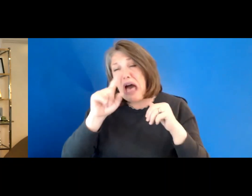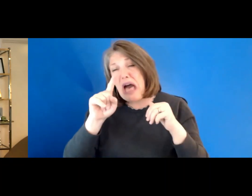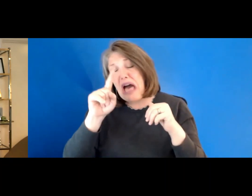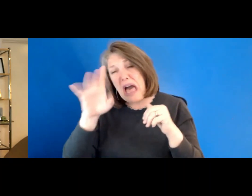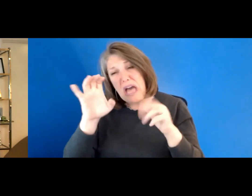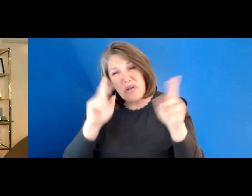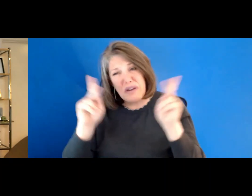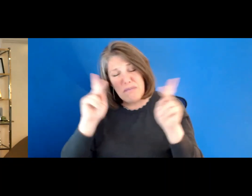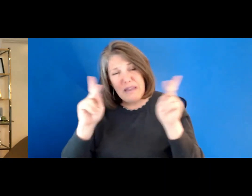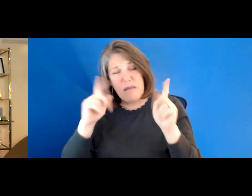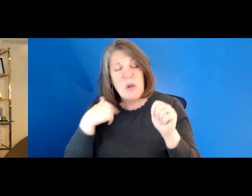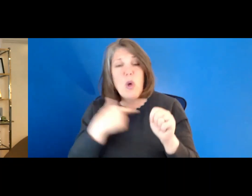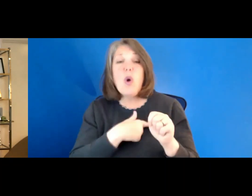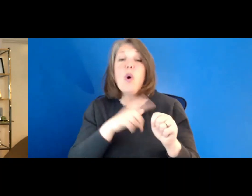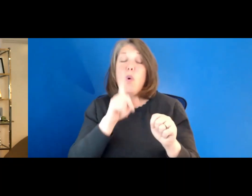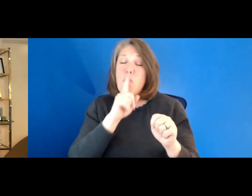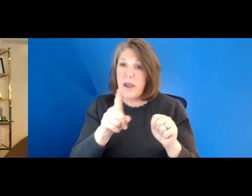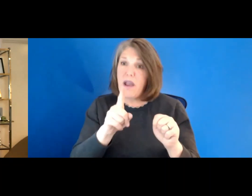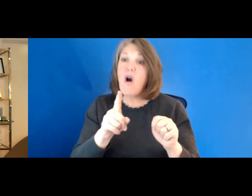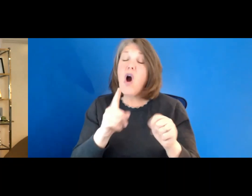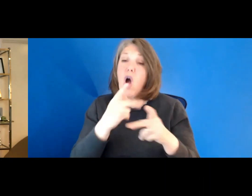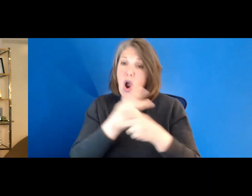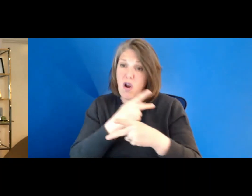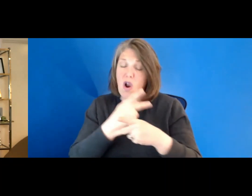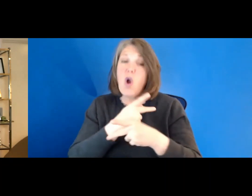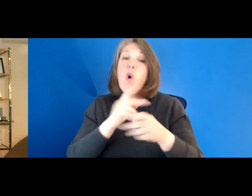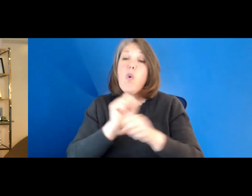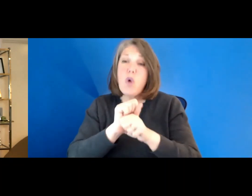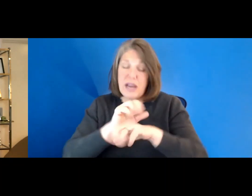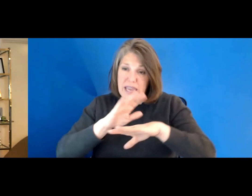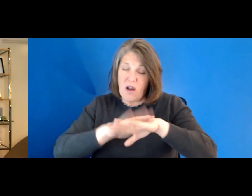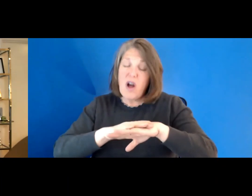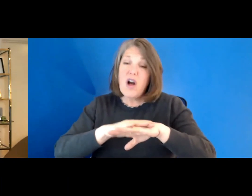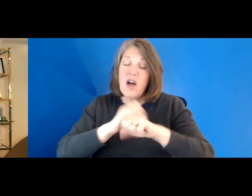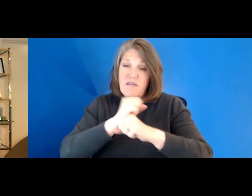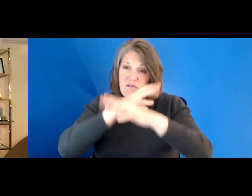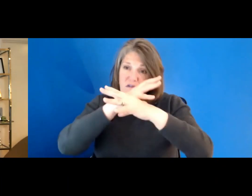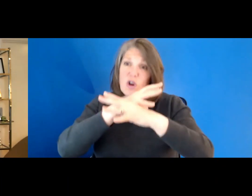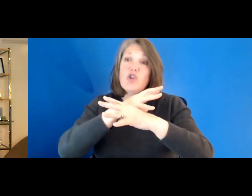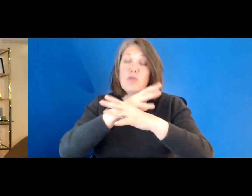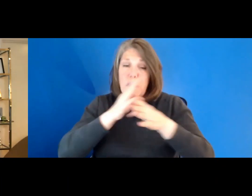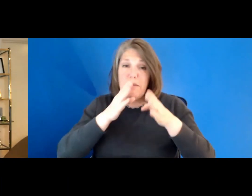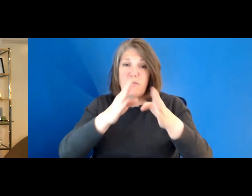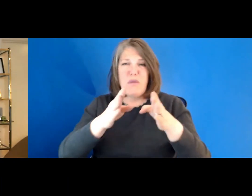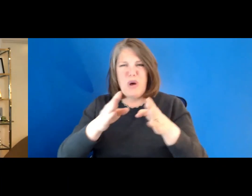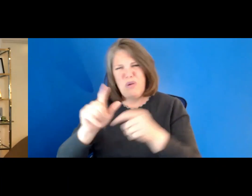in the virtual mode, the analog mode you wouldn't have. And that is